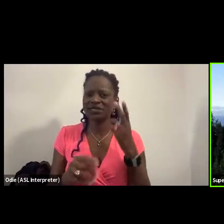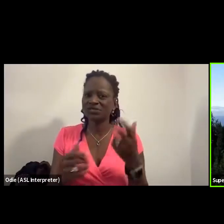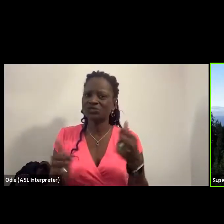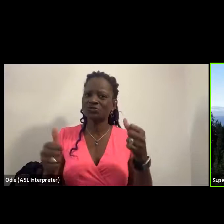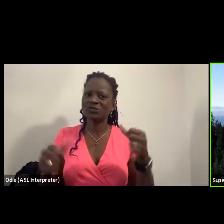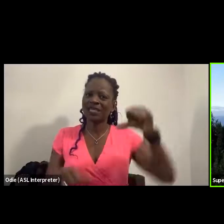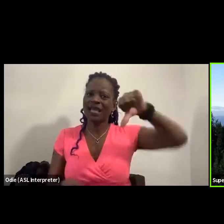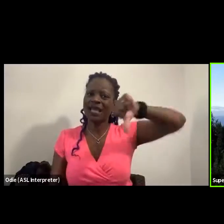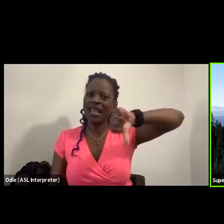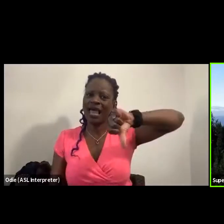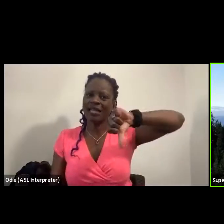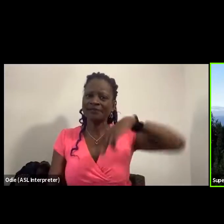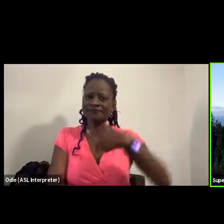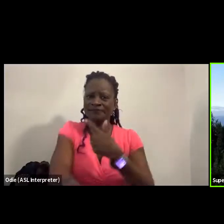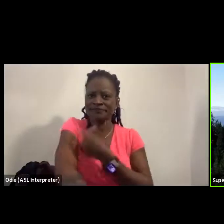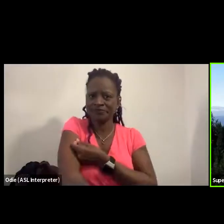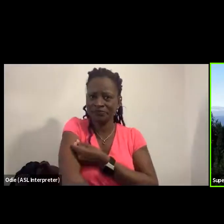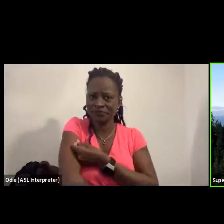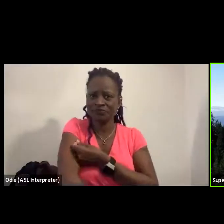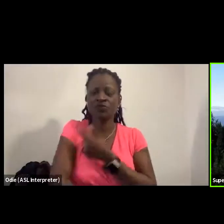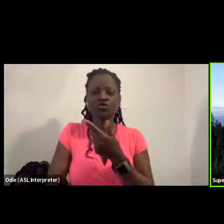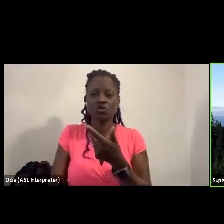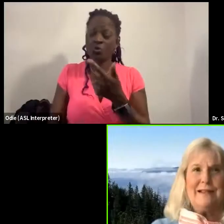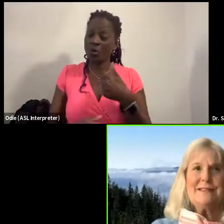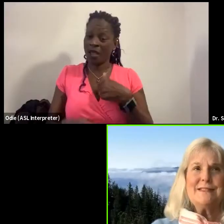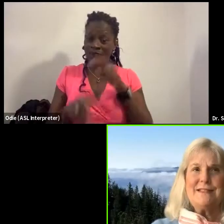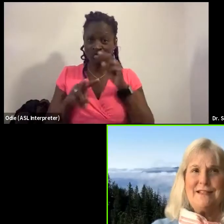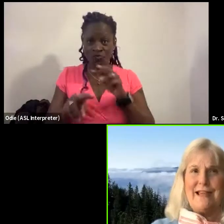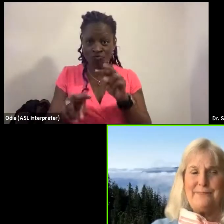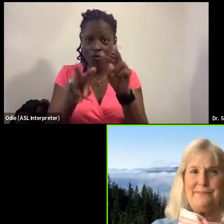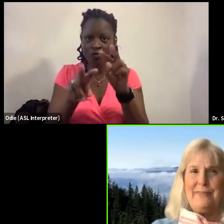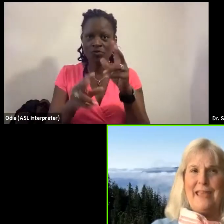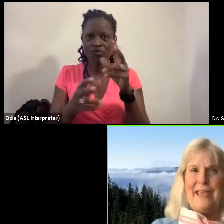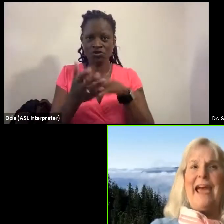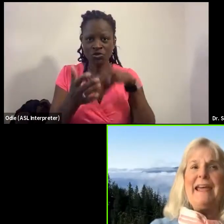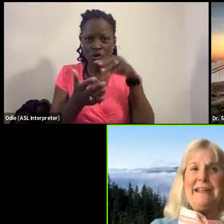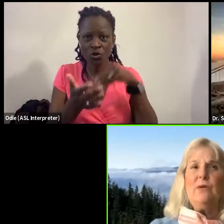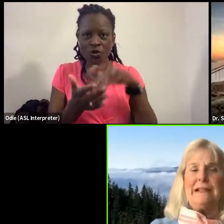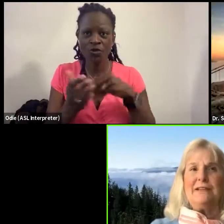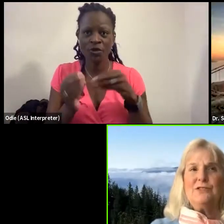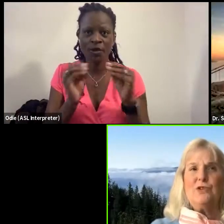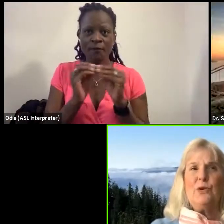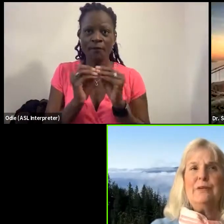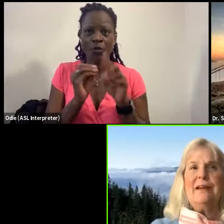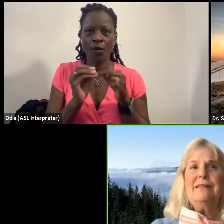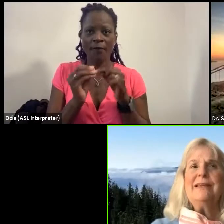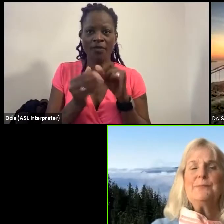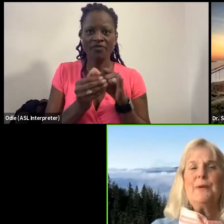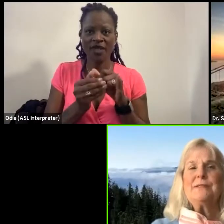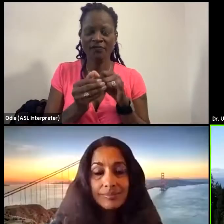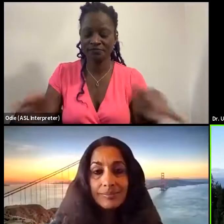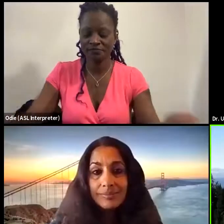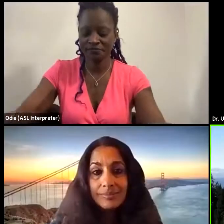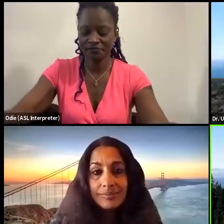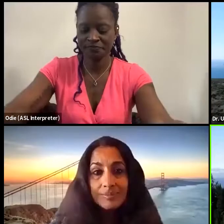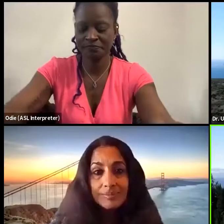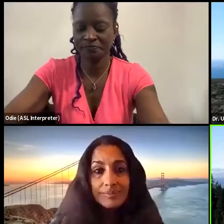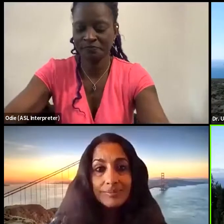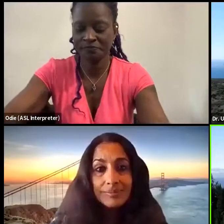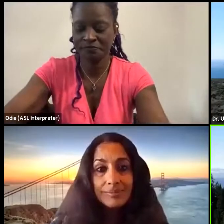So I'm looking forward to learning more from our panelists today. And now I'd like to turn this press briefing over to Dr.